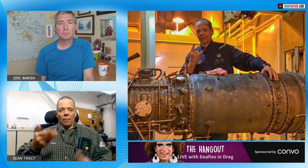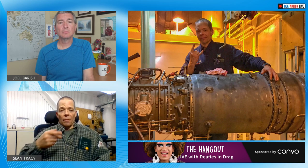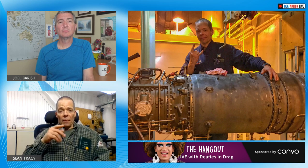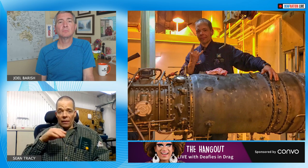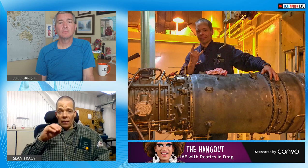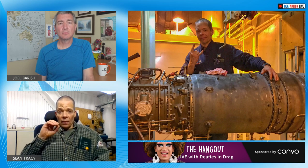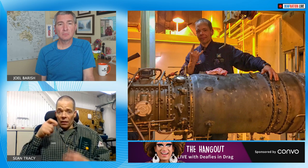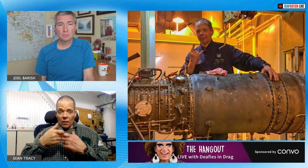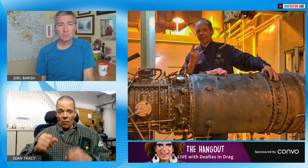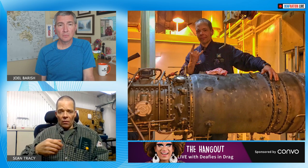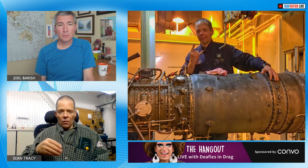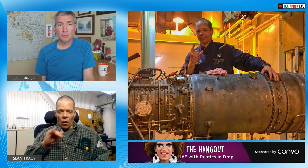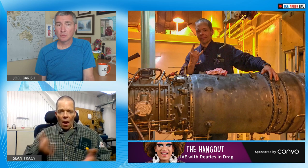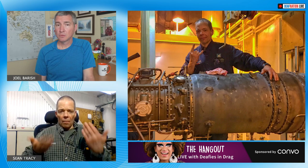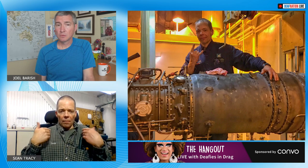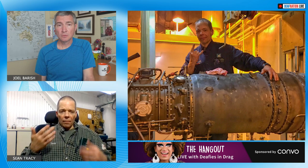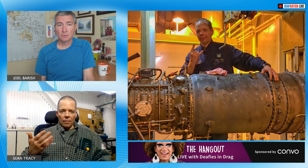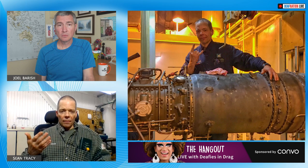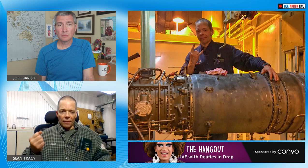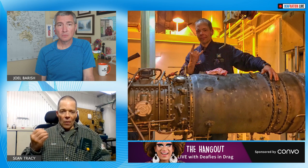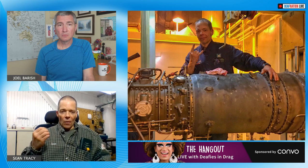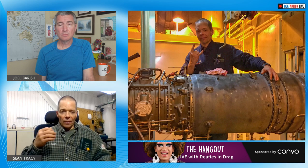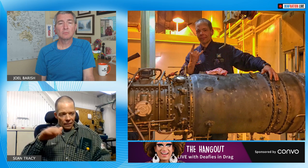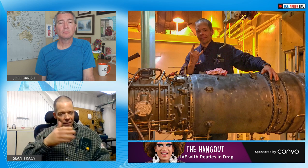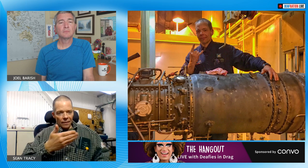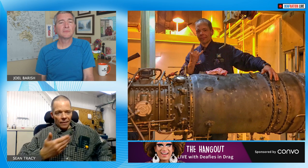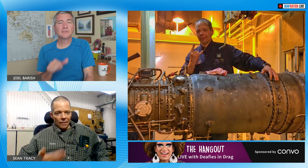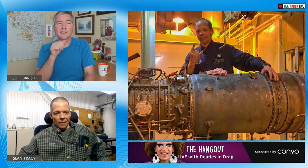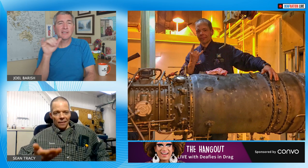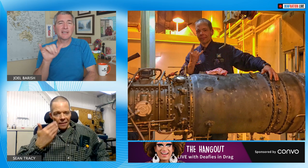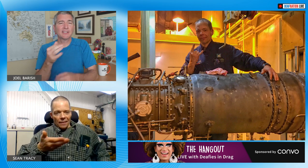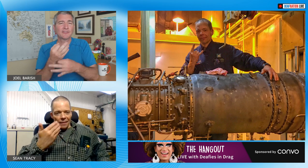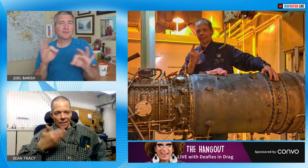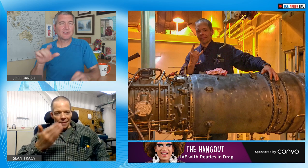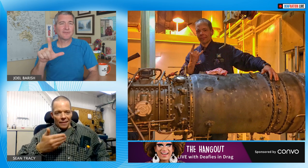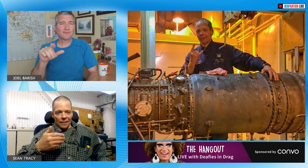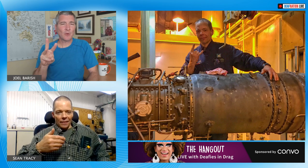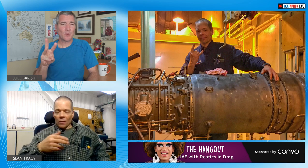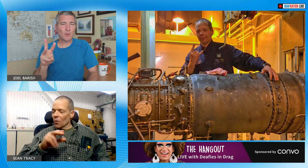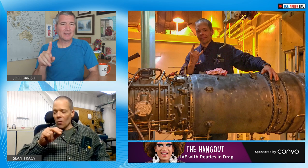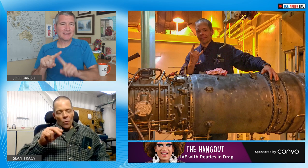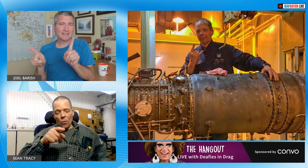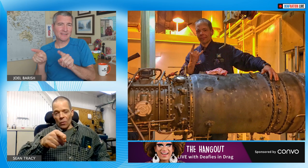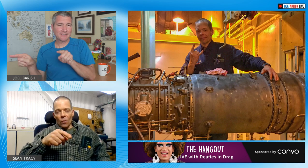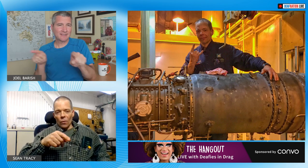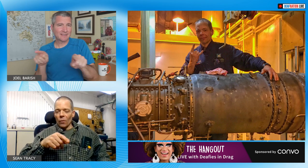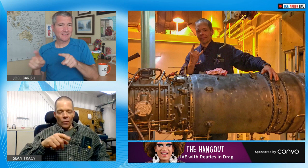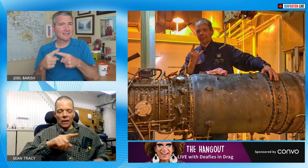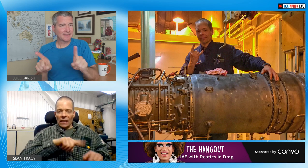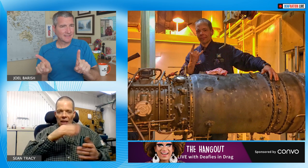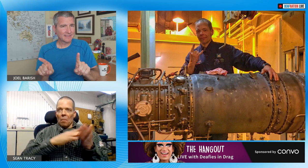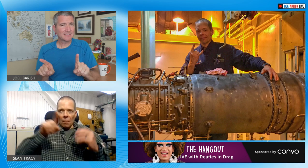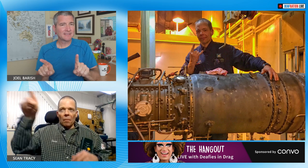If there's no power to the pump, nothing is coming up. When that happens, they're asking me what's going on because nothing's coming up.